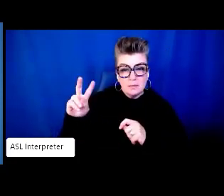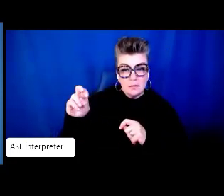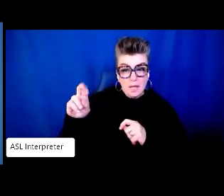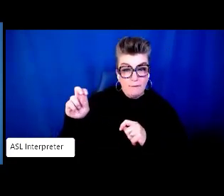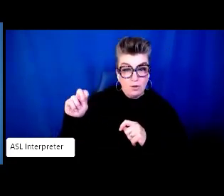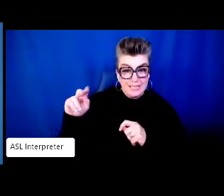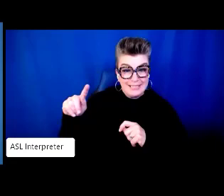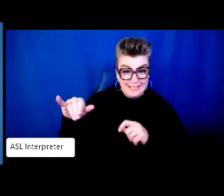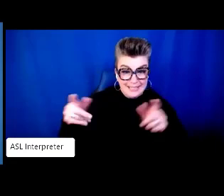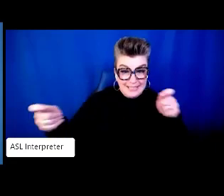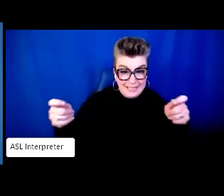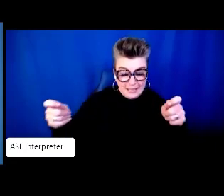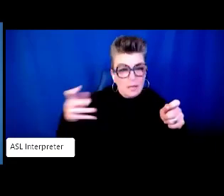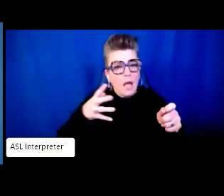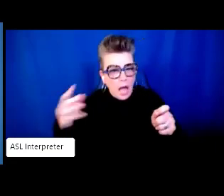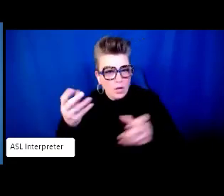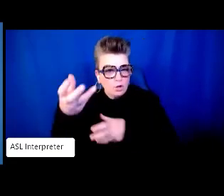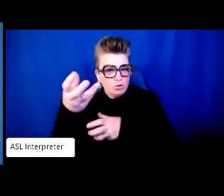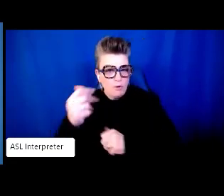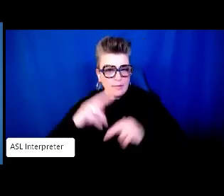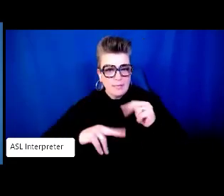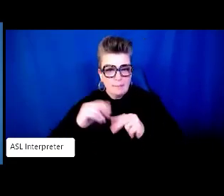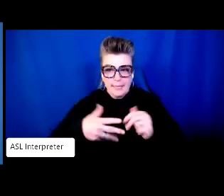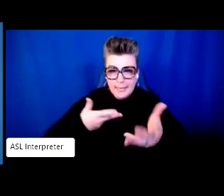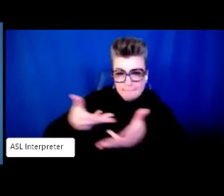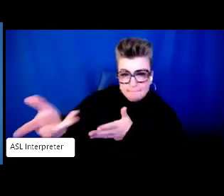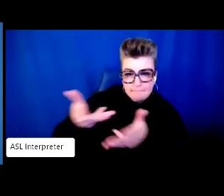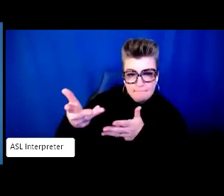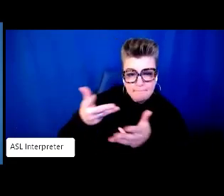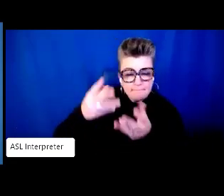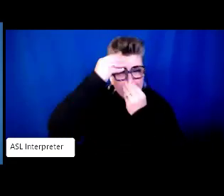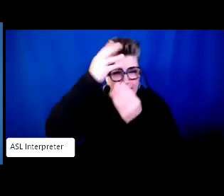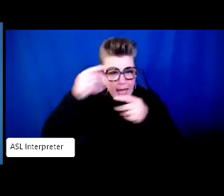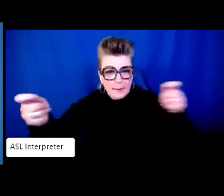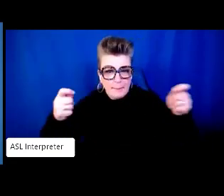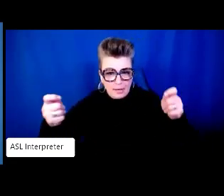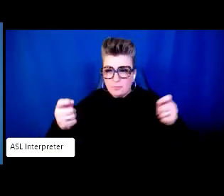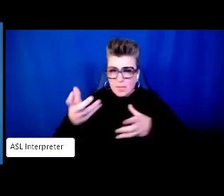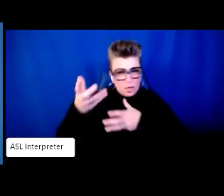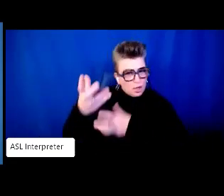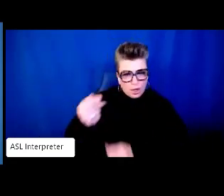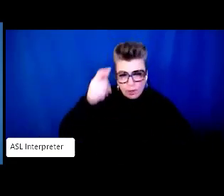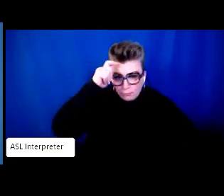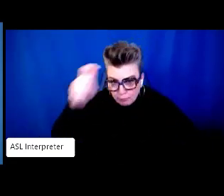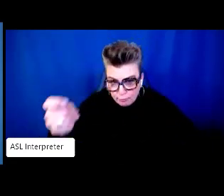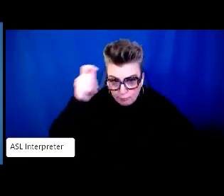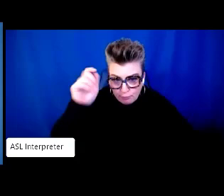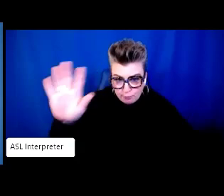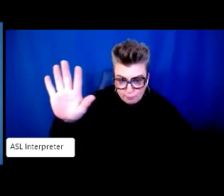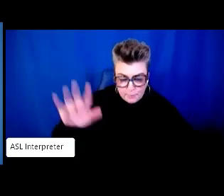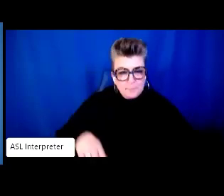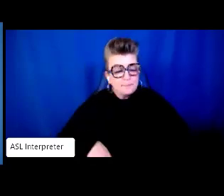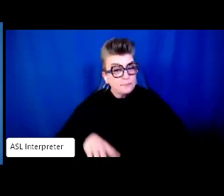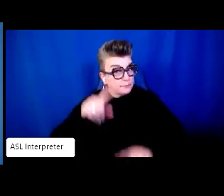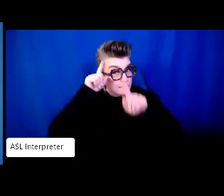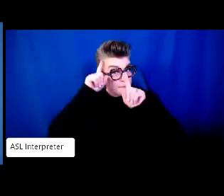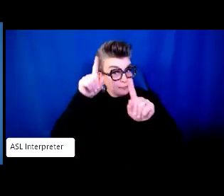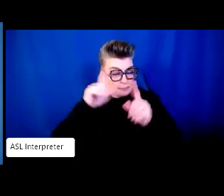regarding data management and sharing practices. It seeks to accomplish this by providing certain considerations for researchers